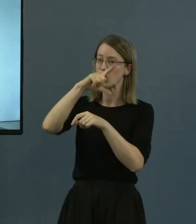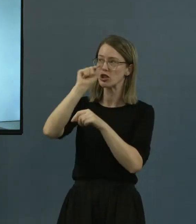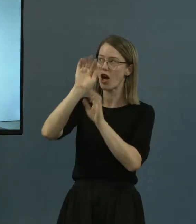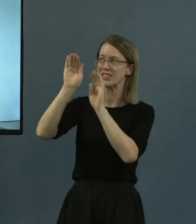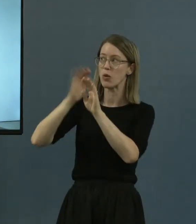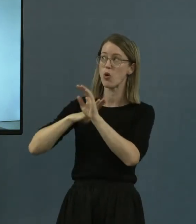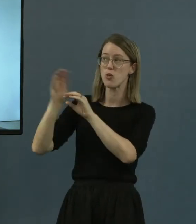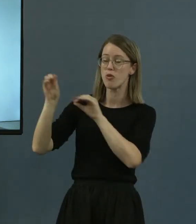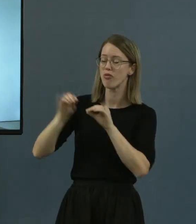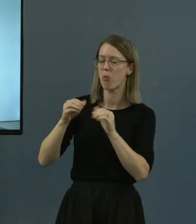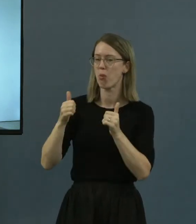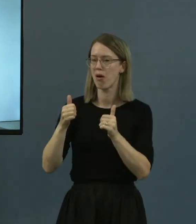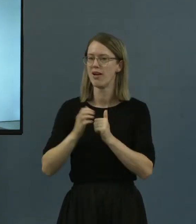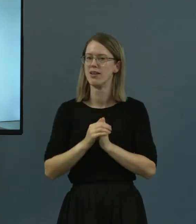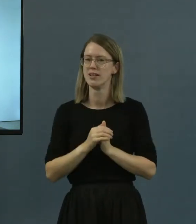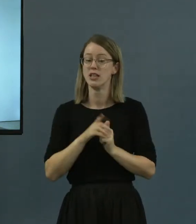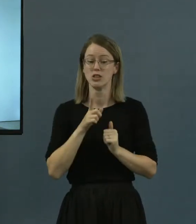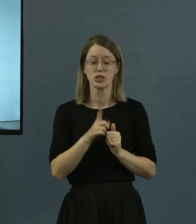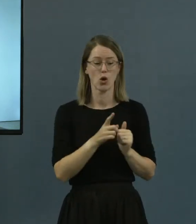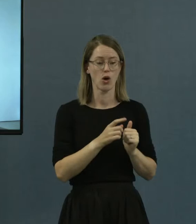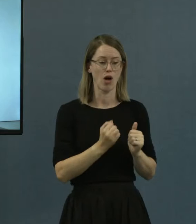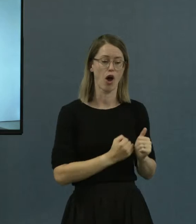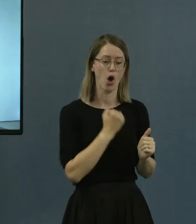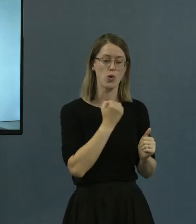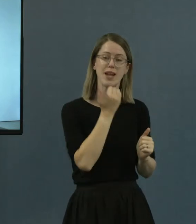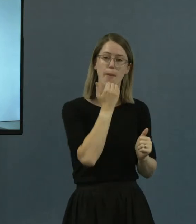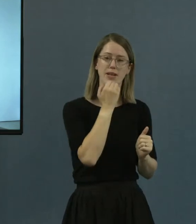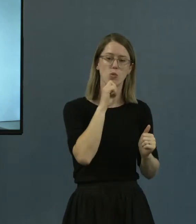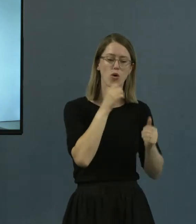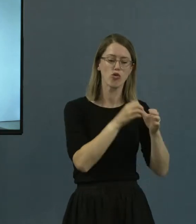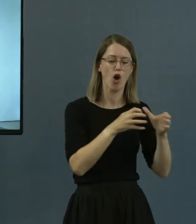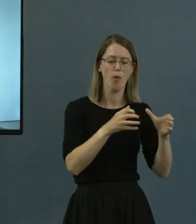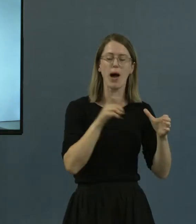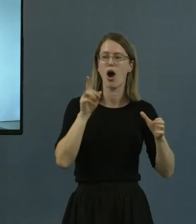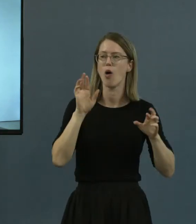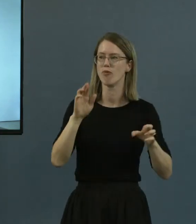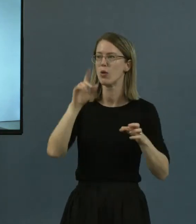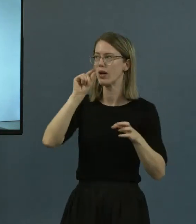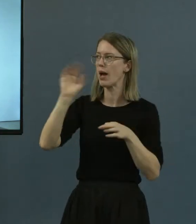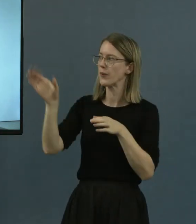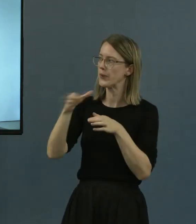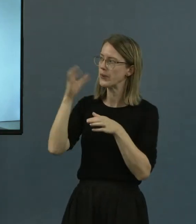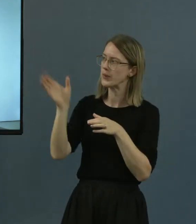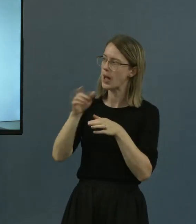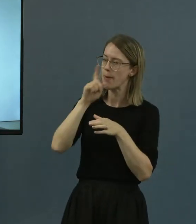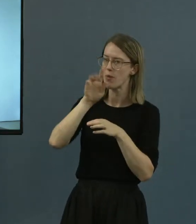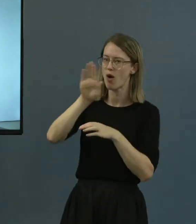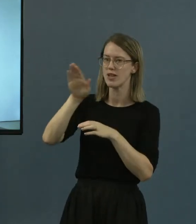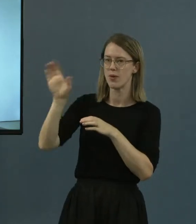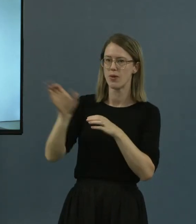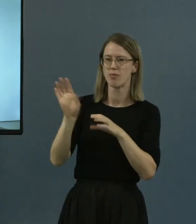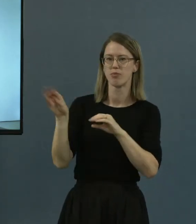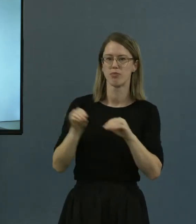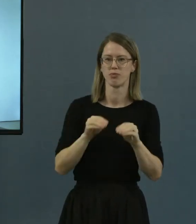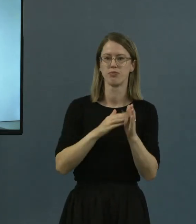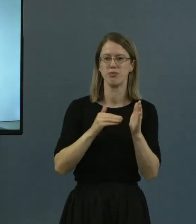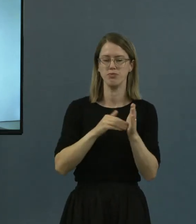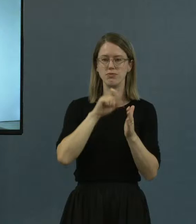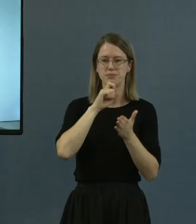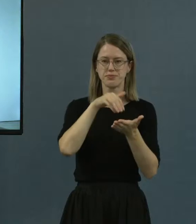whilst it's ideal that we will continue to grow our own work force, we should be able to supplement that with people coming from overseas, which